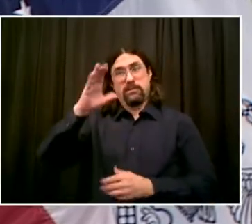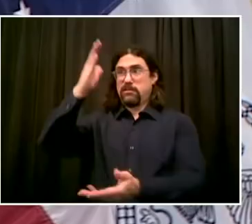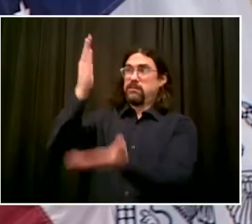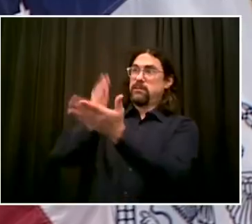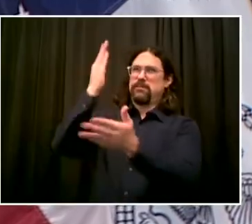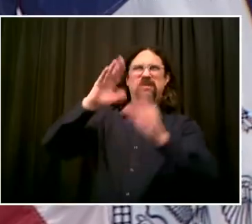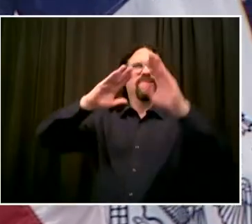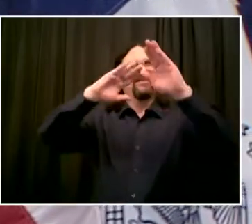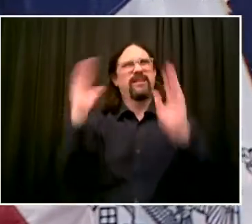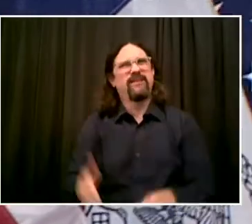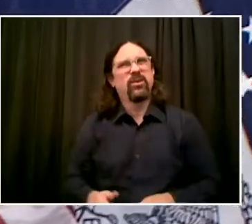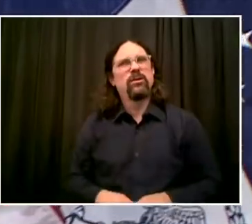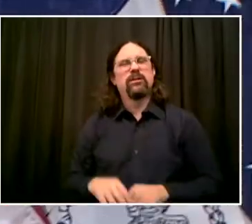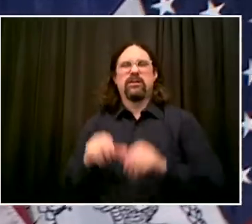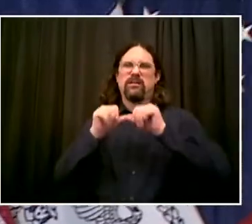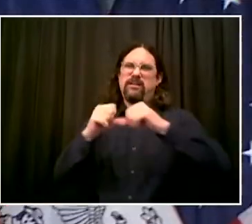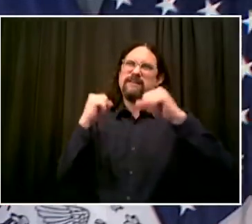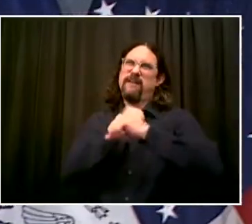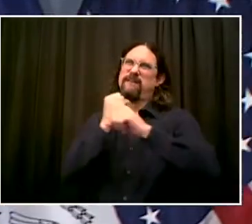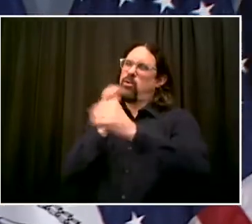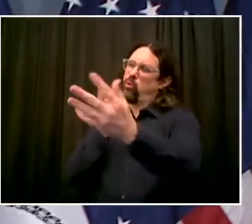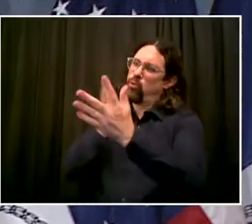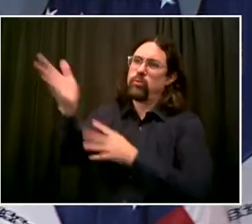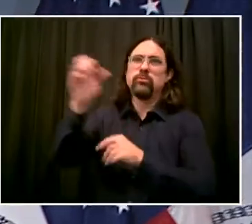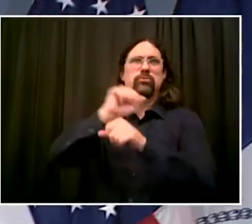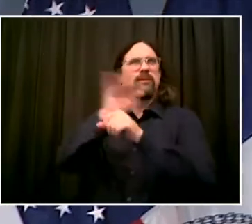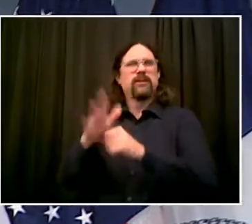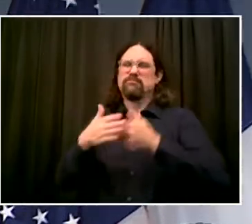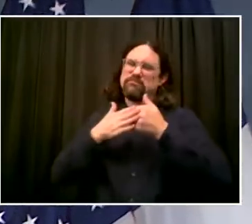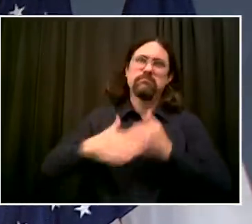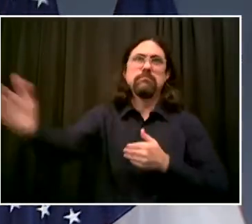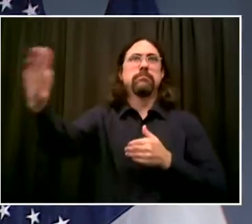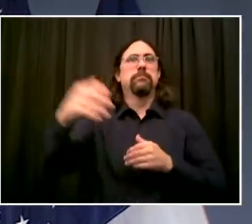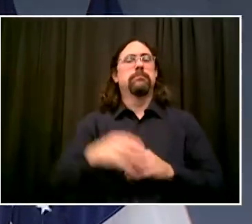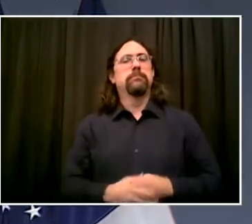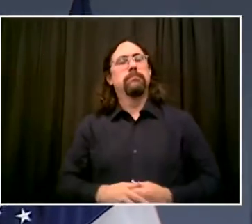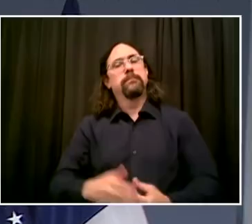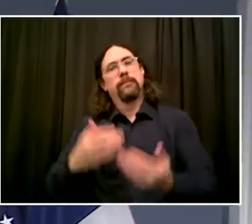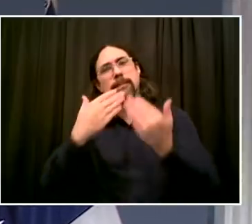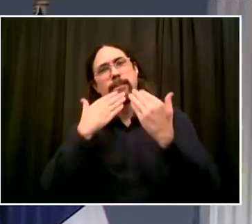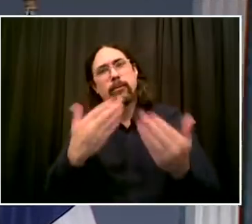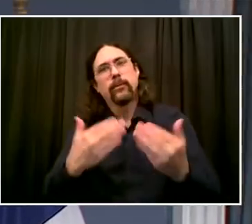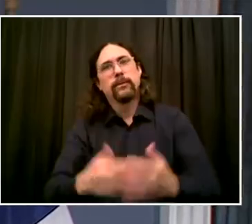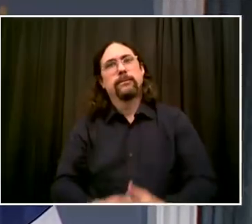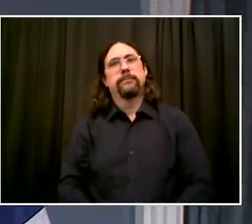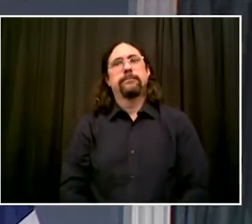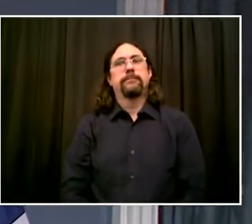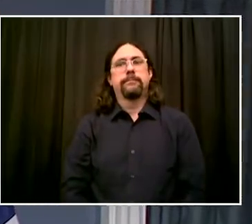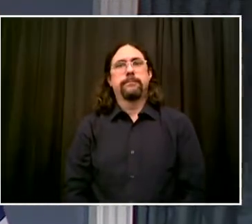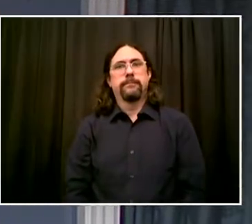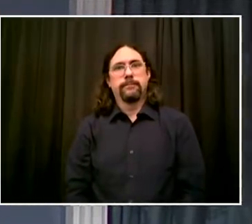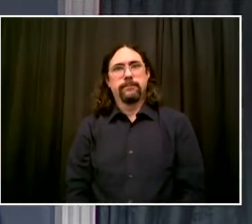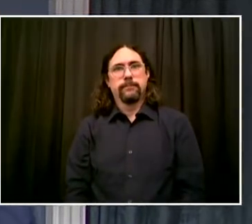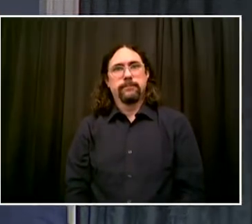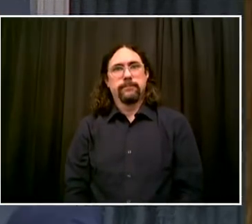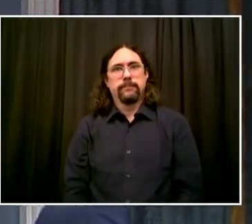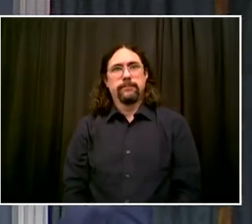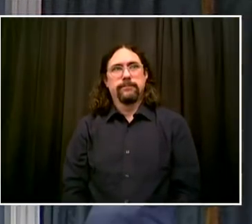CONSTANTLY LOOK FOR EVERY OPTION TO HELP THEM, EBCASUE IN NEW YORK CITY, WE DO NOT STOP, WE KEEP CREATING,